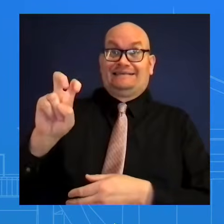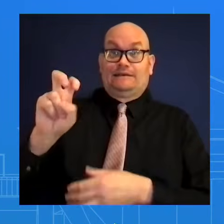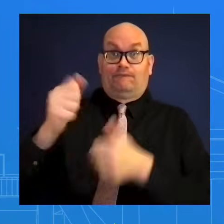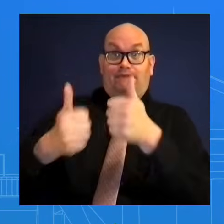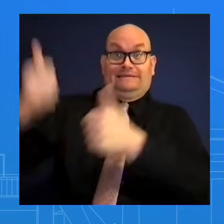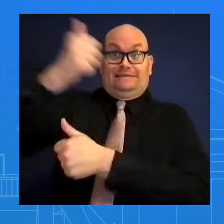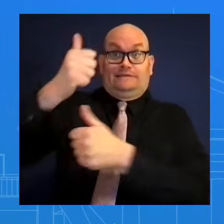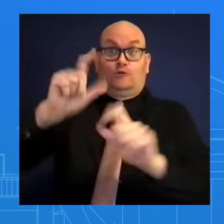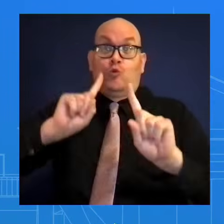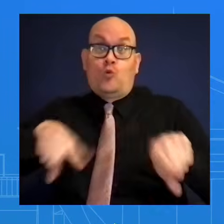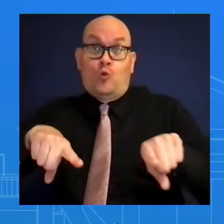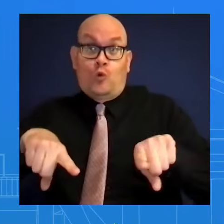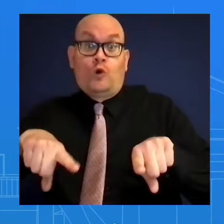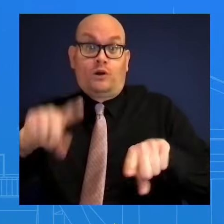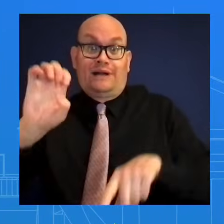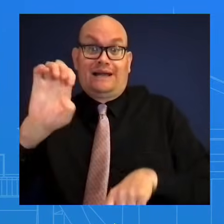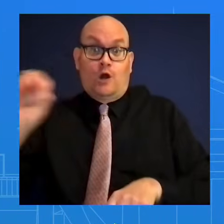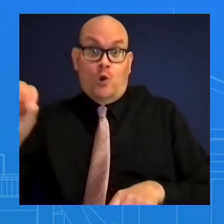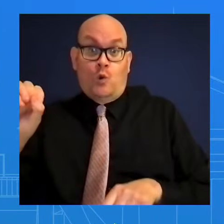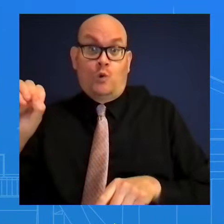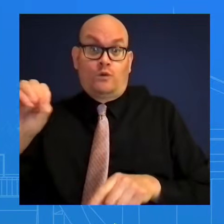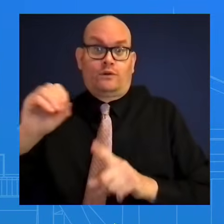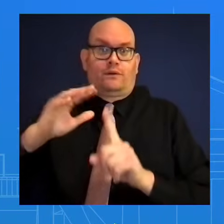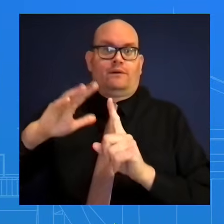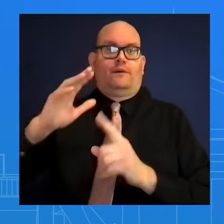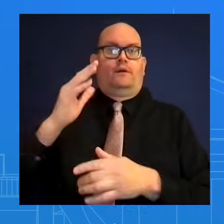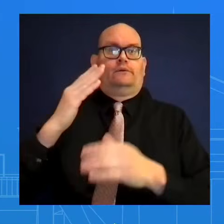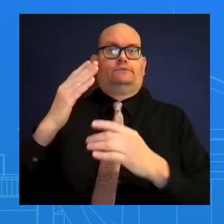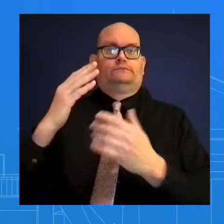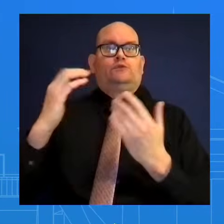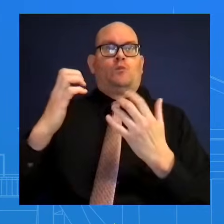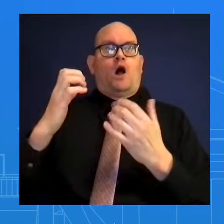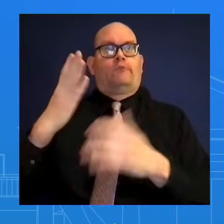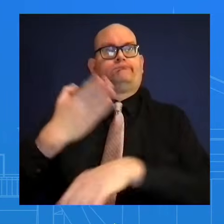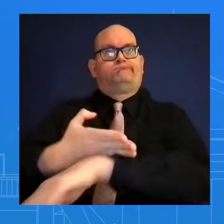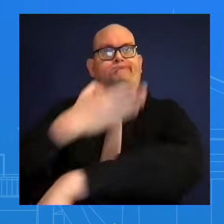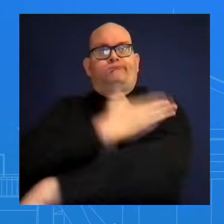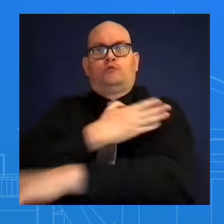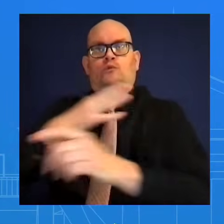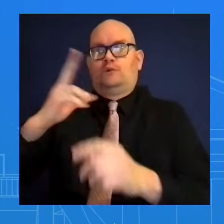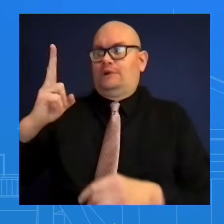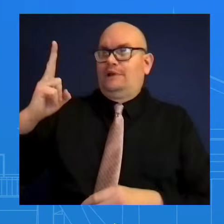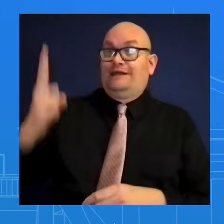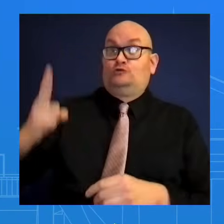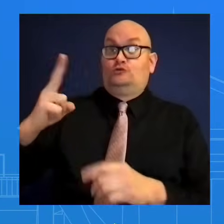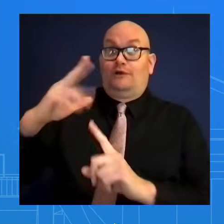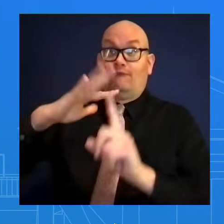Could you describe how your support for the Mountain Valley Pipeline -- which runs through 303 miles of rural, low-income,